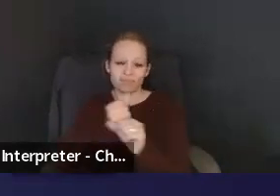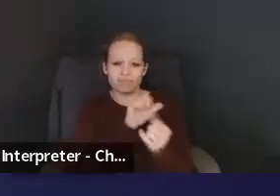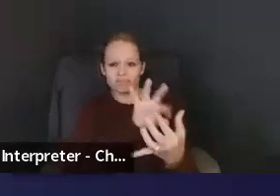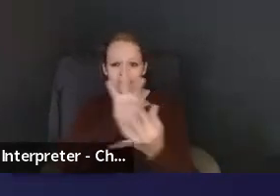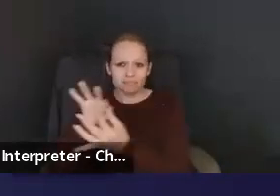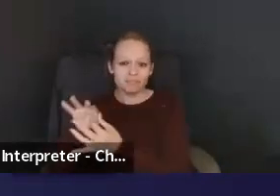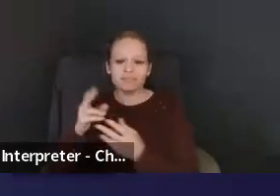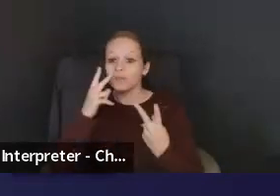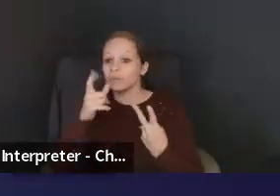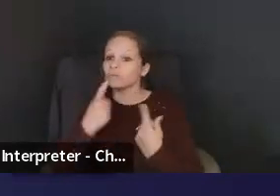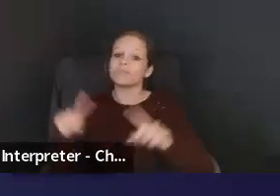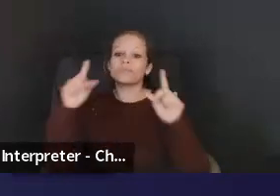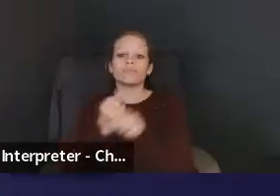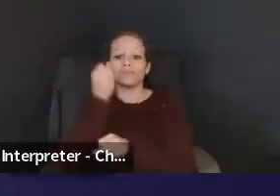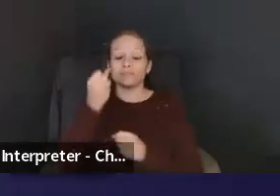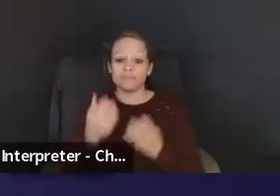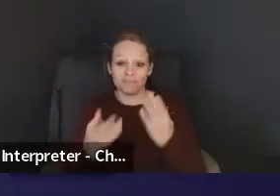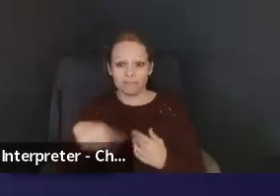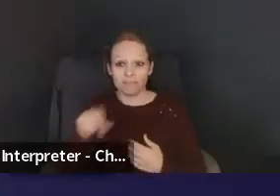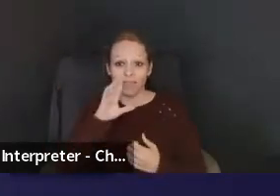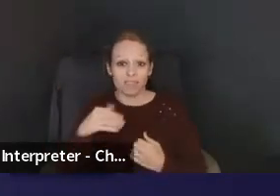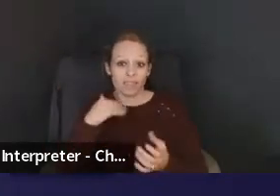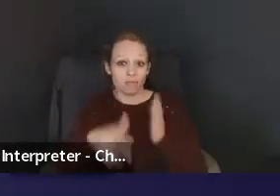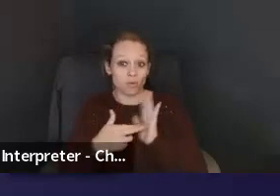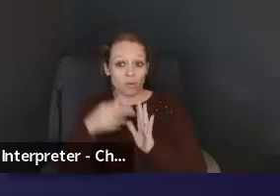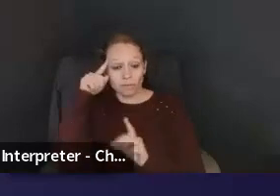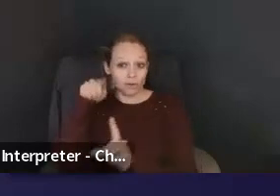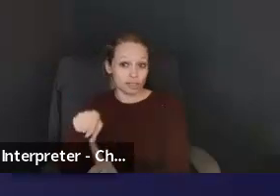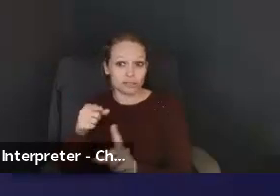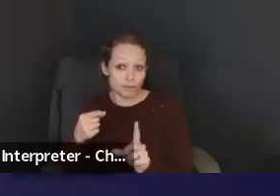who prevailed in that. Who knows, they may have a role for you in looking at some of their data